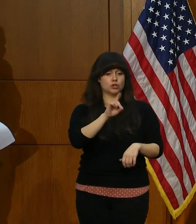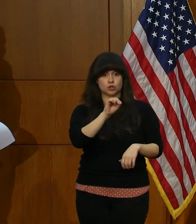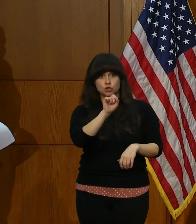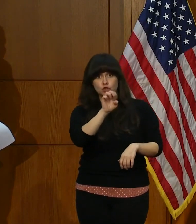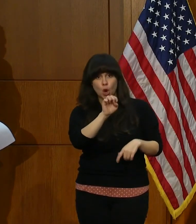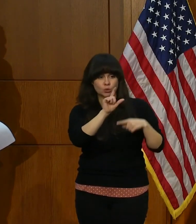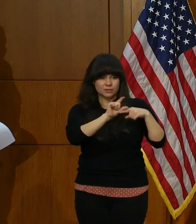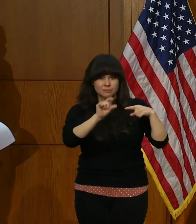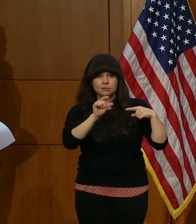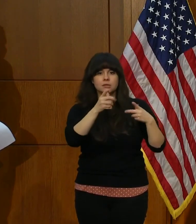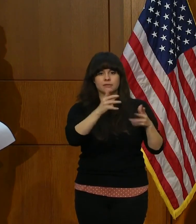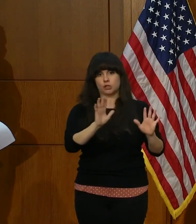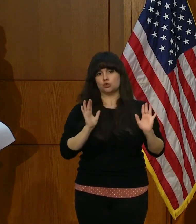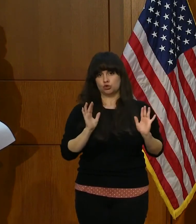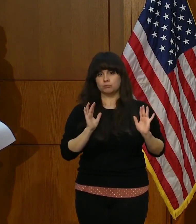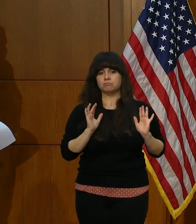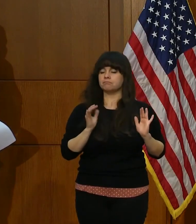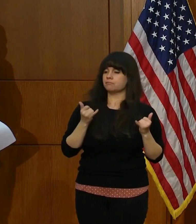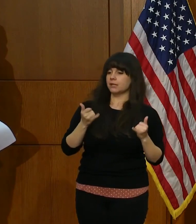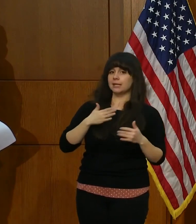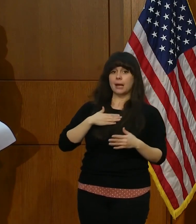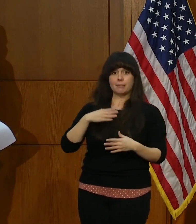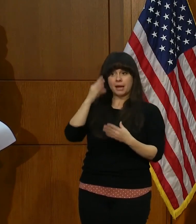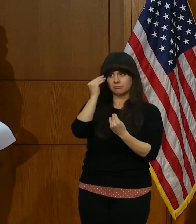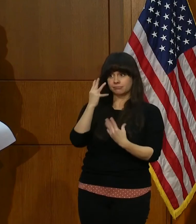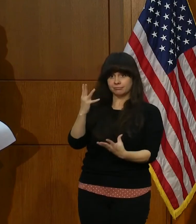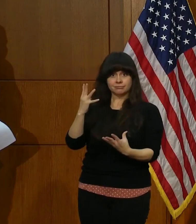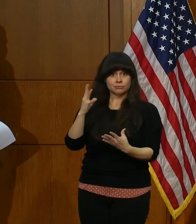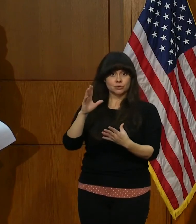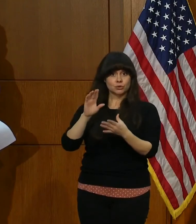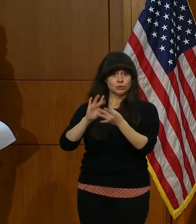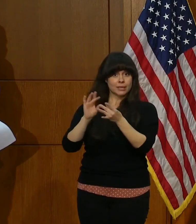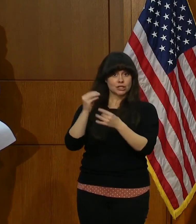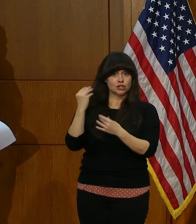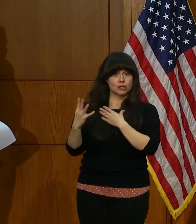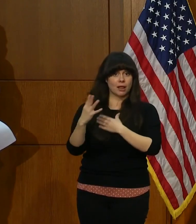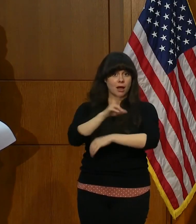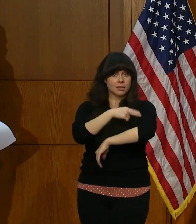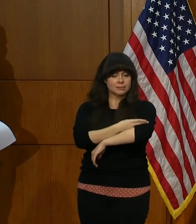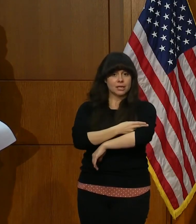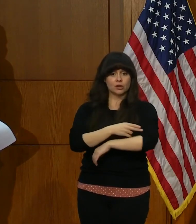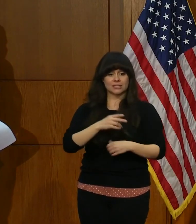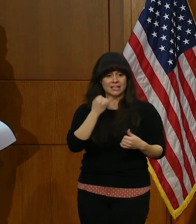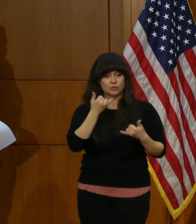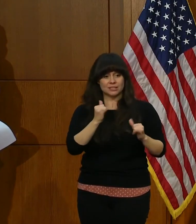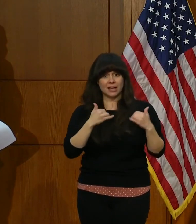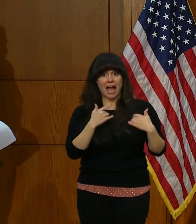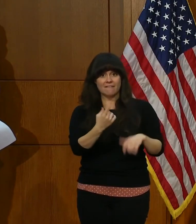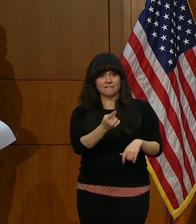ABOUT WITHOUT FIRST DOSES. SO MY MESSAGE TO HOSPITALS IS THIS. THERE'S NO EXCUSE FOR